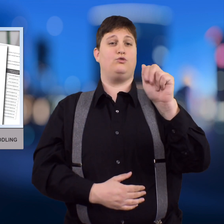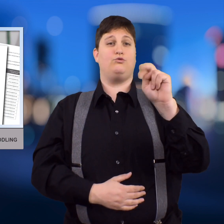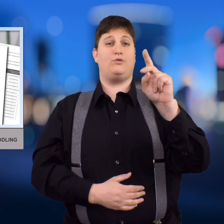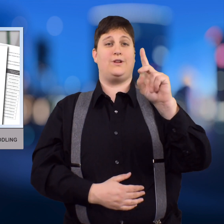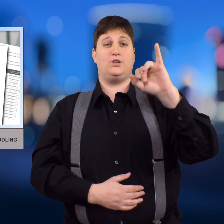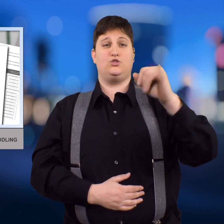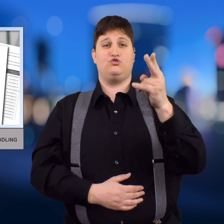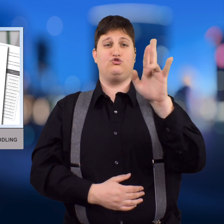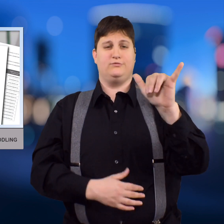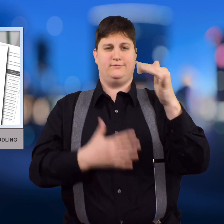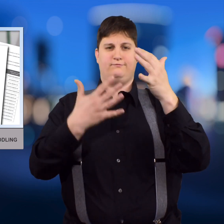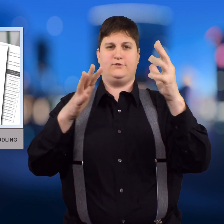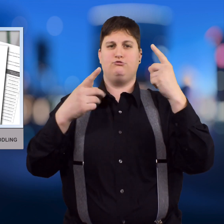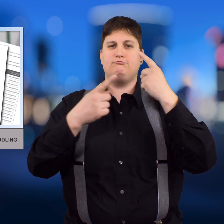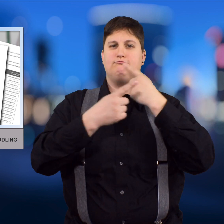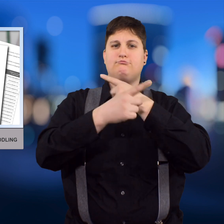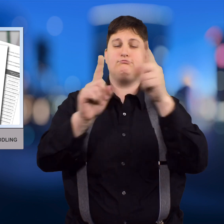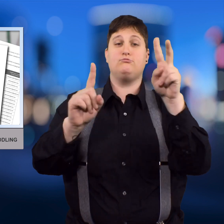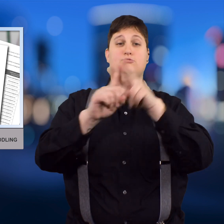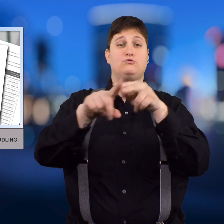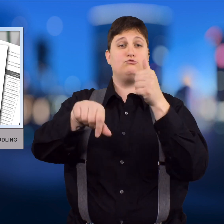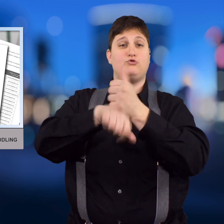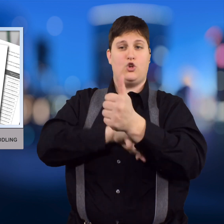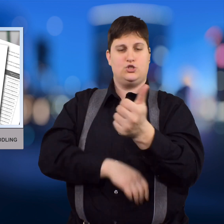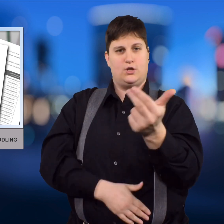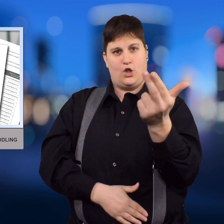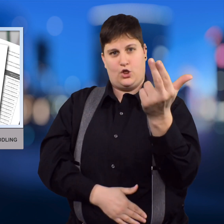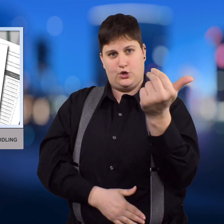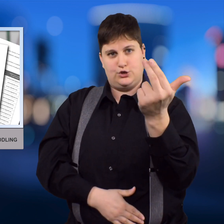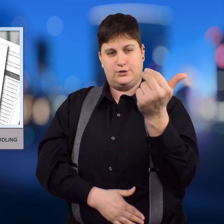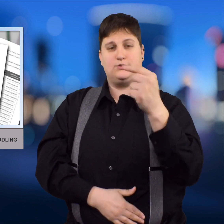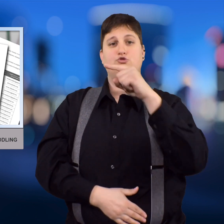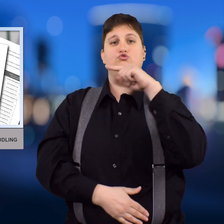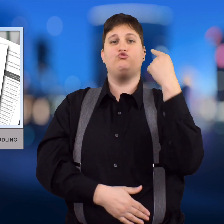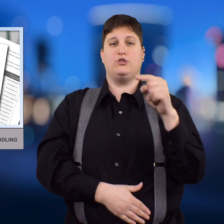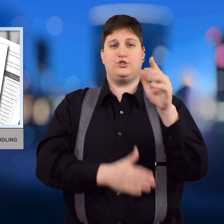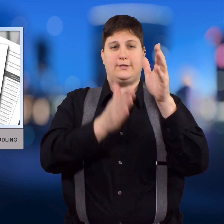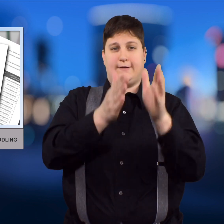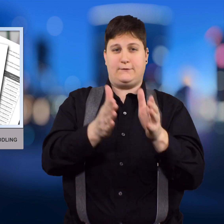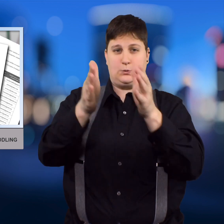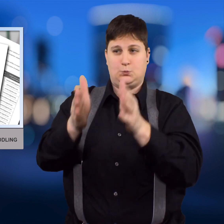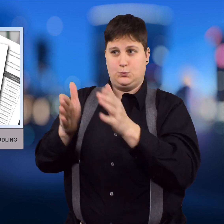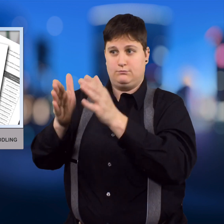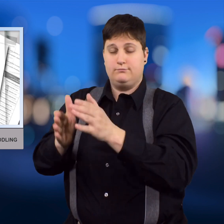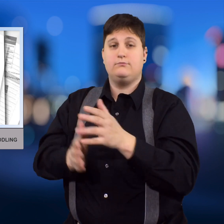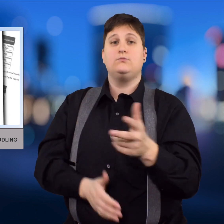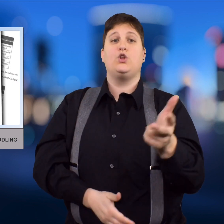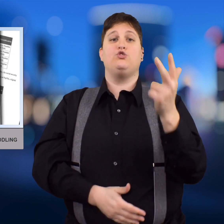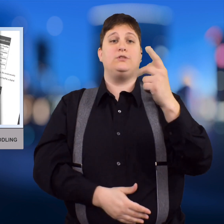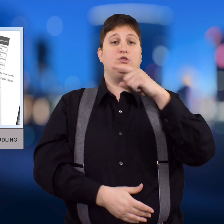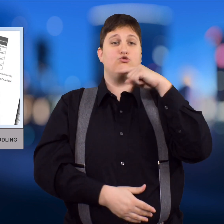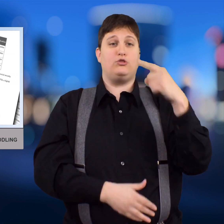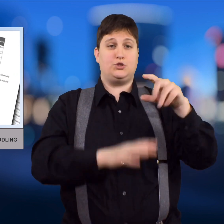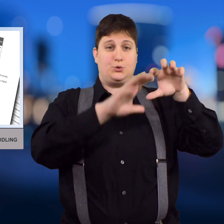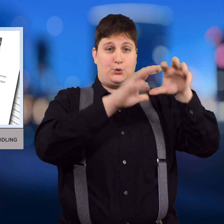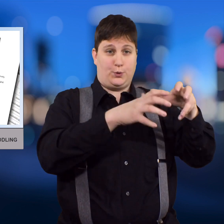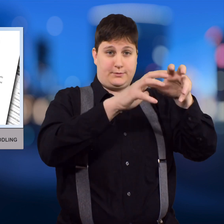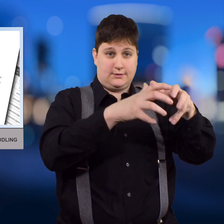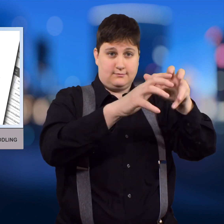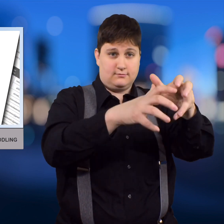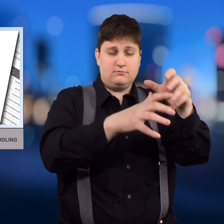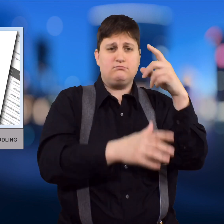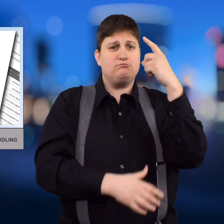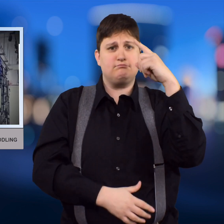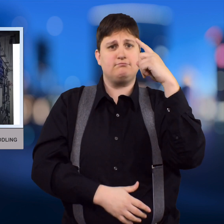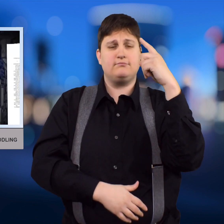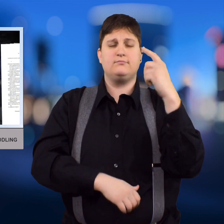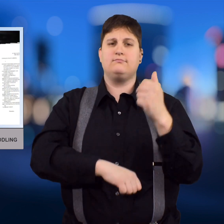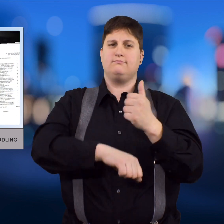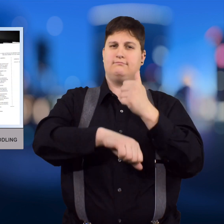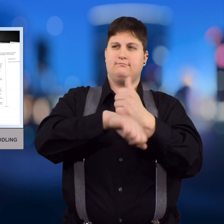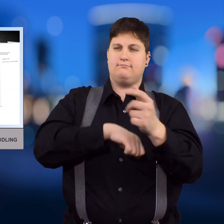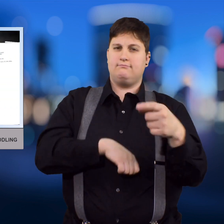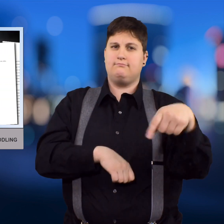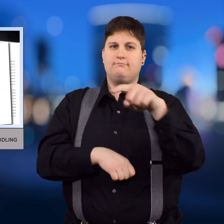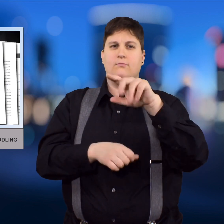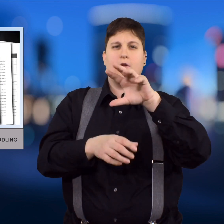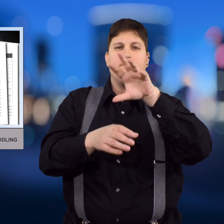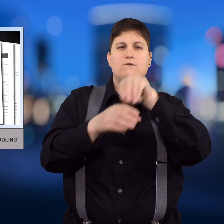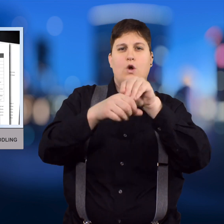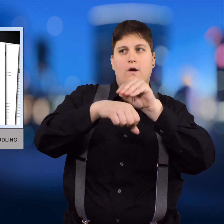A grand jury has indicted 13 Russian nationals and three Russian groups for alleged meddling